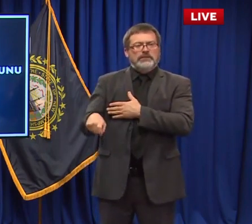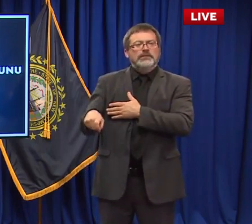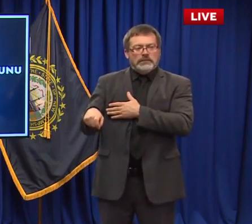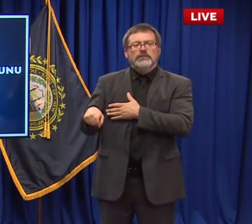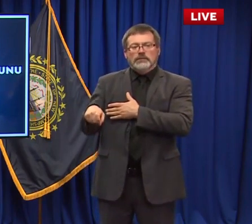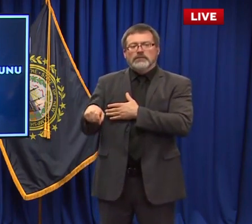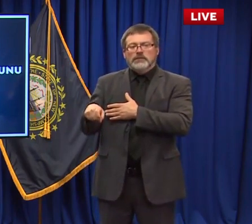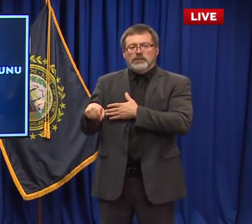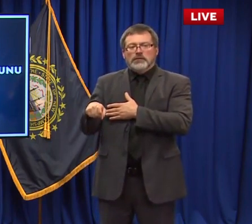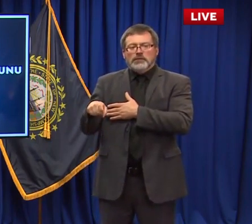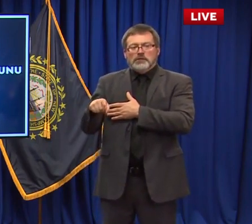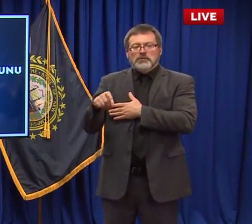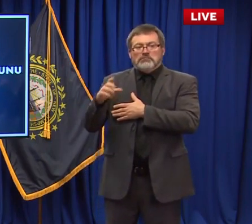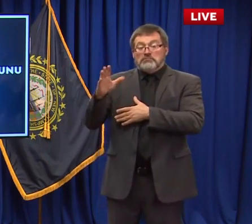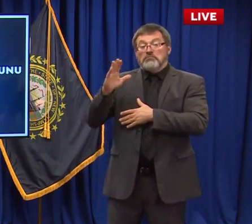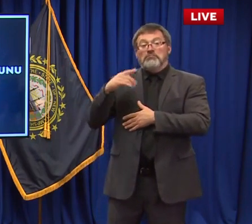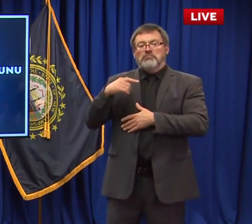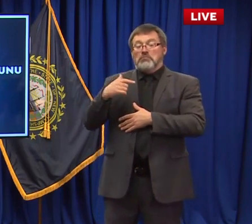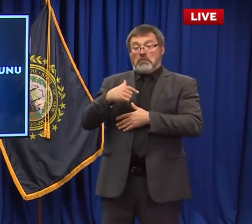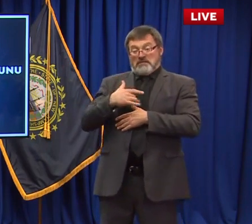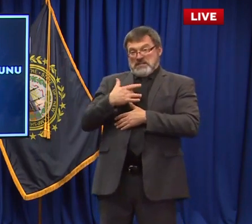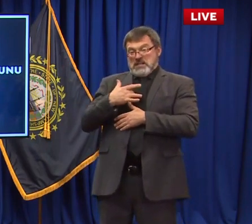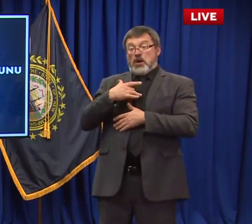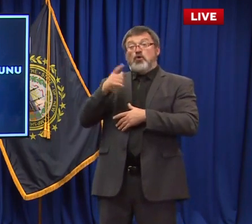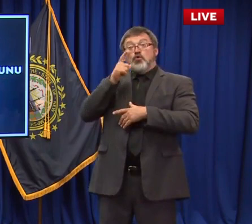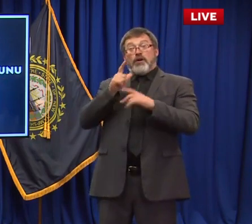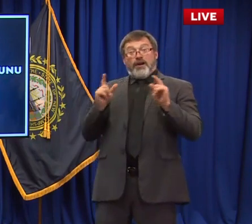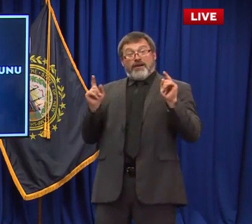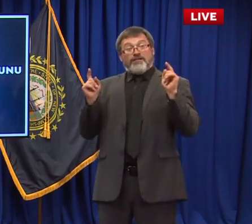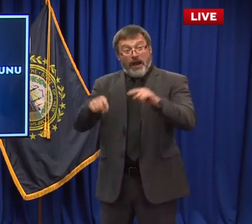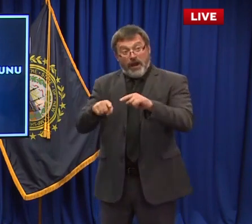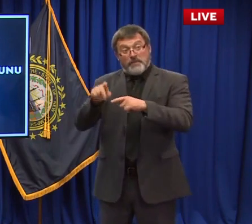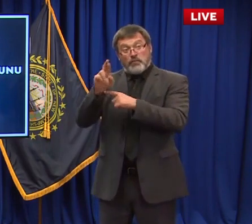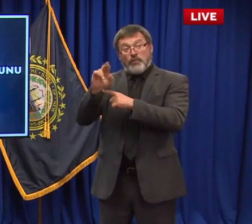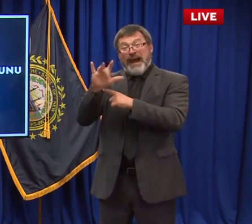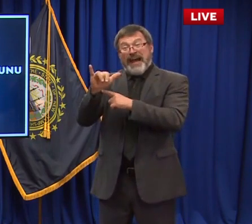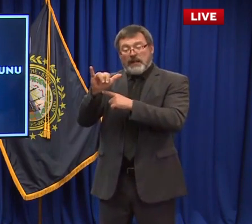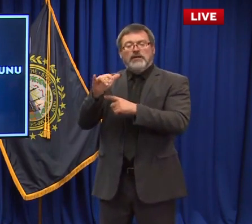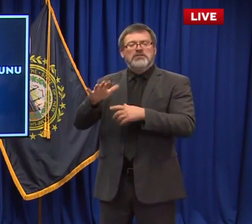I THINK THE VAST MAJORITY OF PEOPLE THAT WILL BE AT THIS EVENT WILL BE FROM NEW ENGLAND.